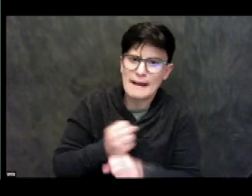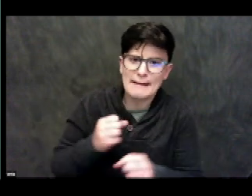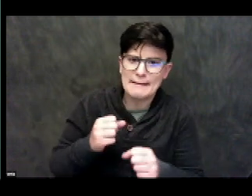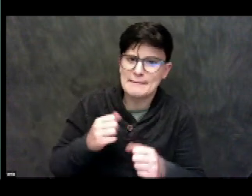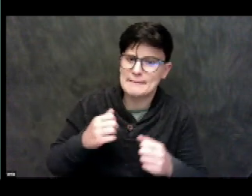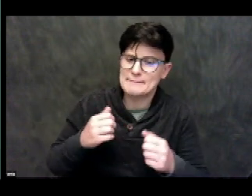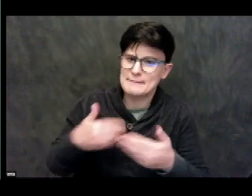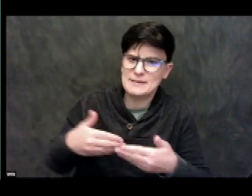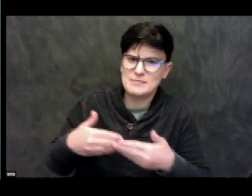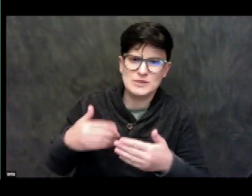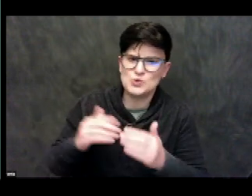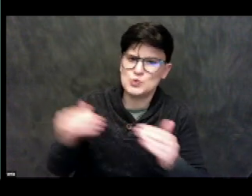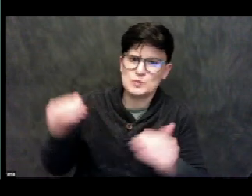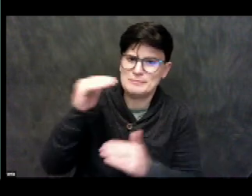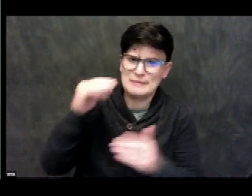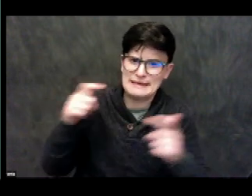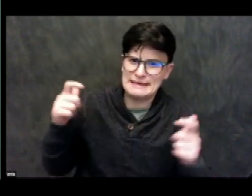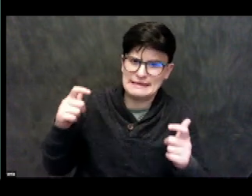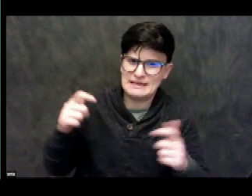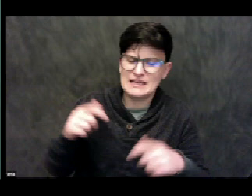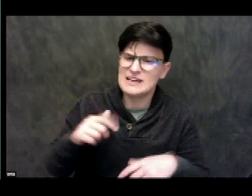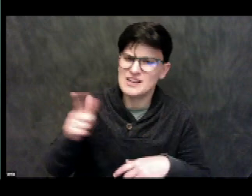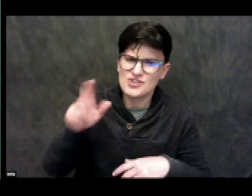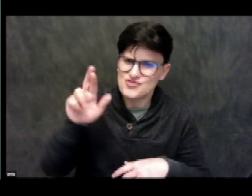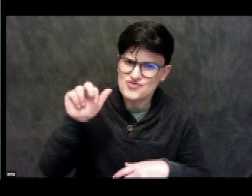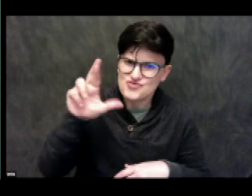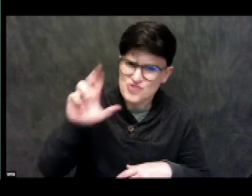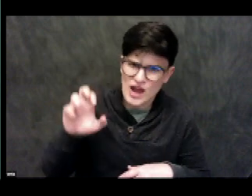rare and unlikely to ever happen to me.